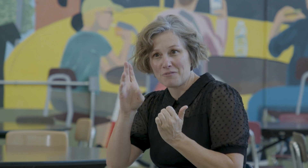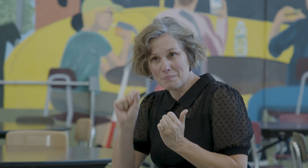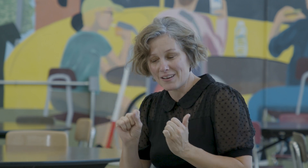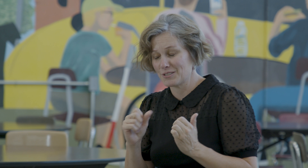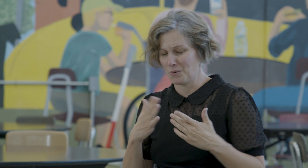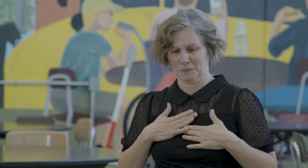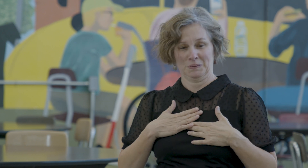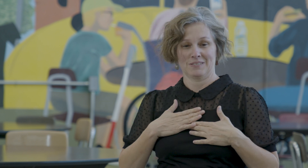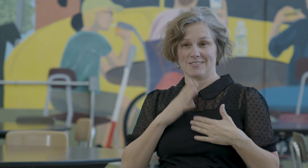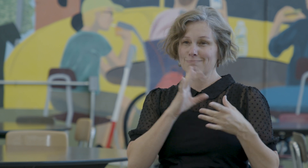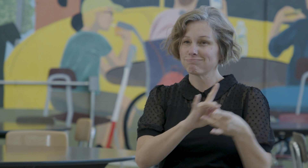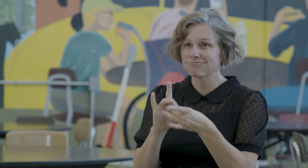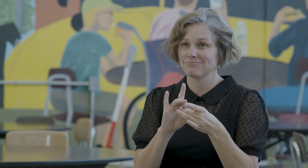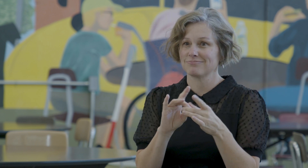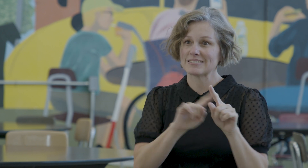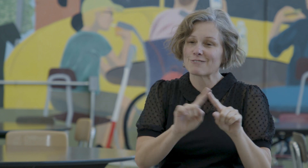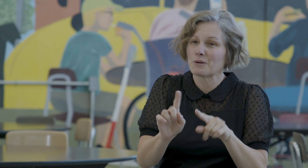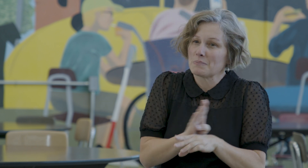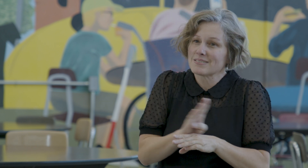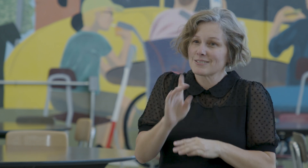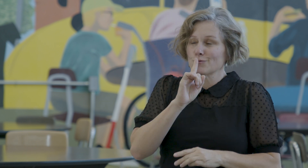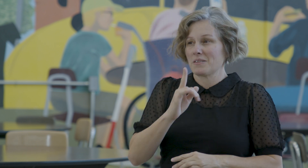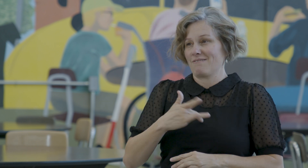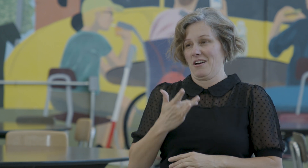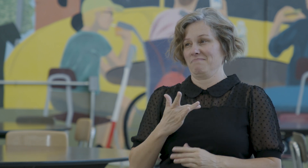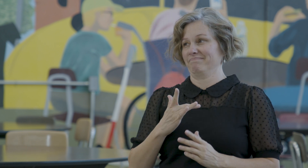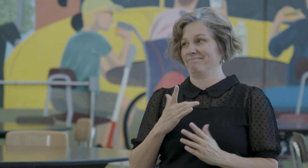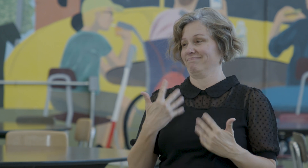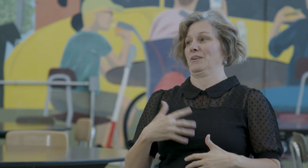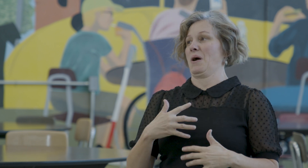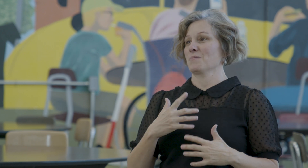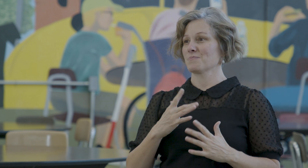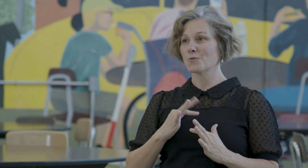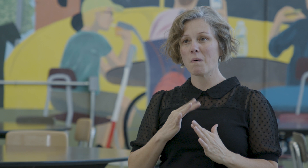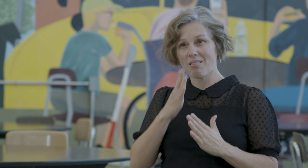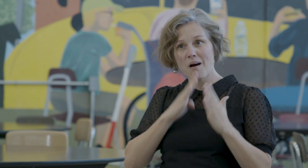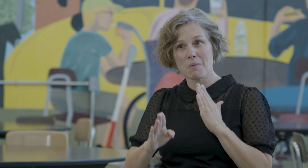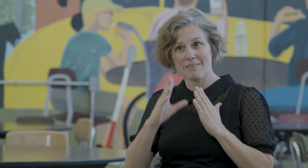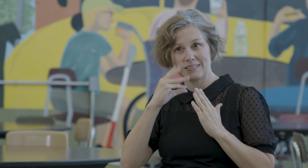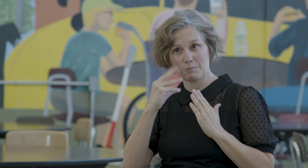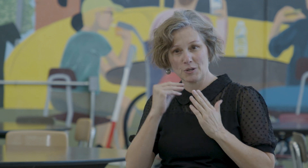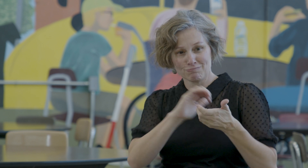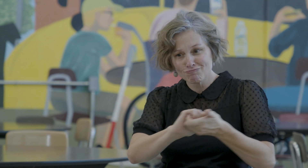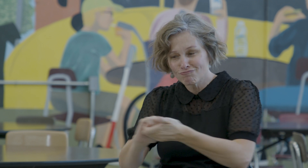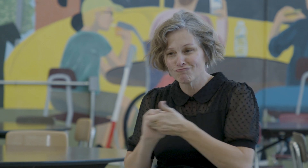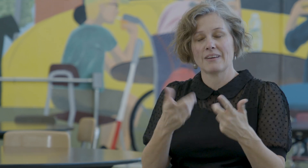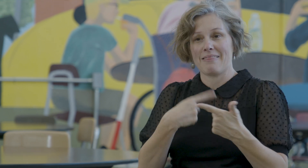Partnering with each of those businesses ended up being such a moving, humbling experience.